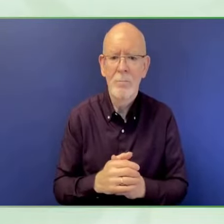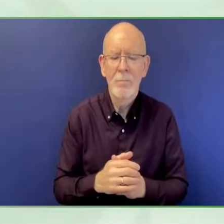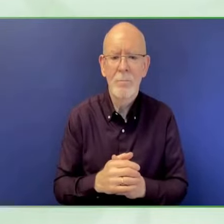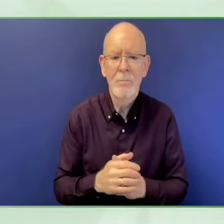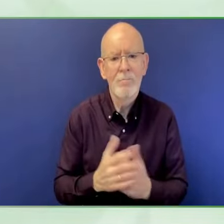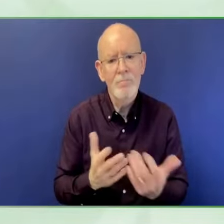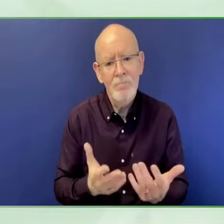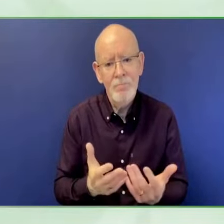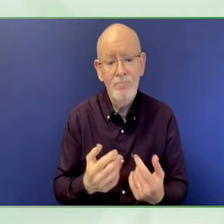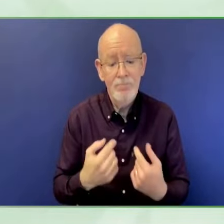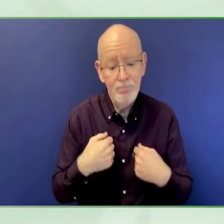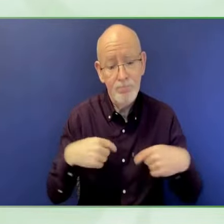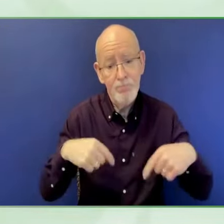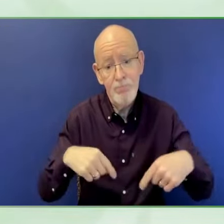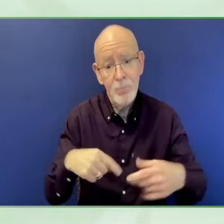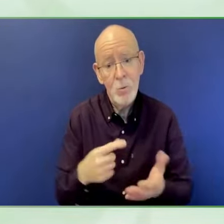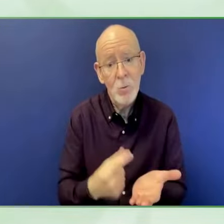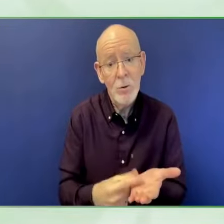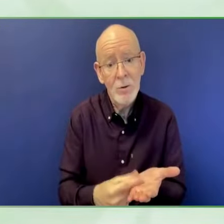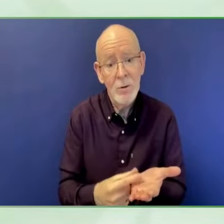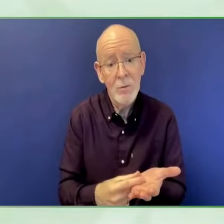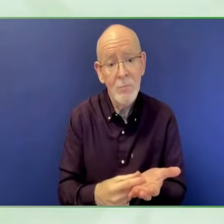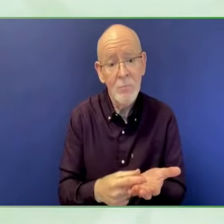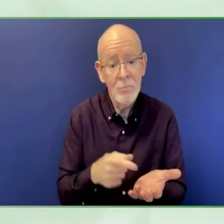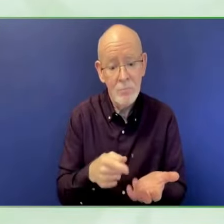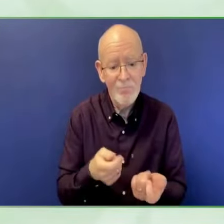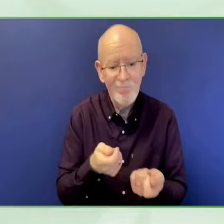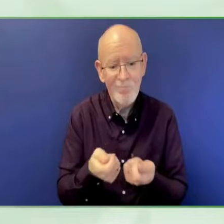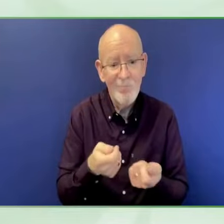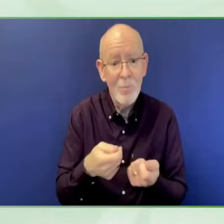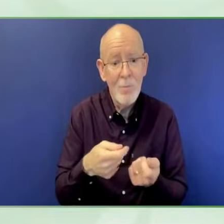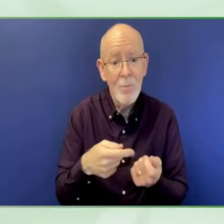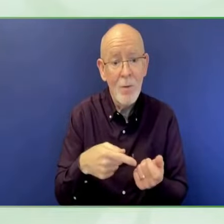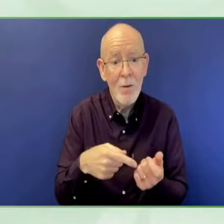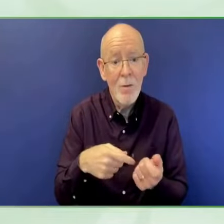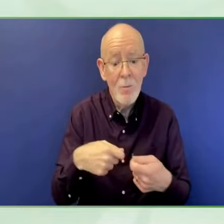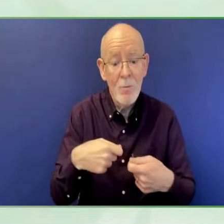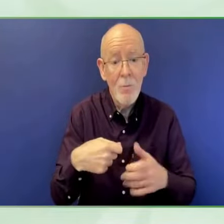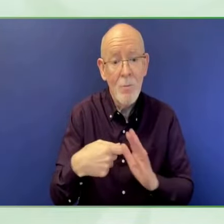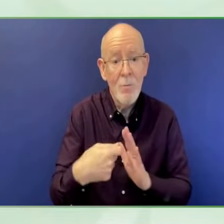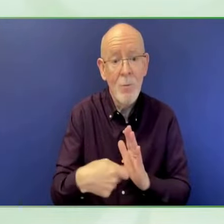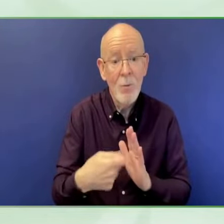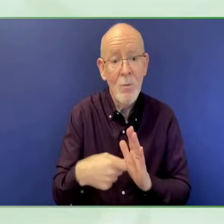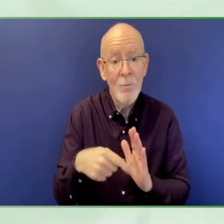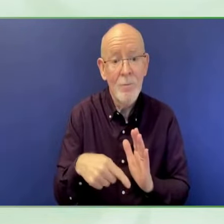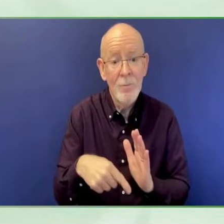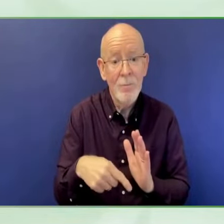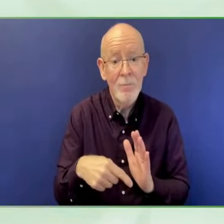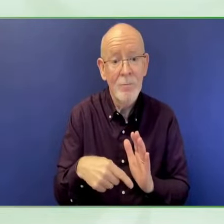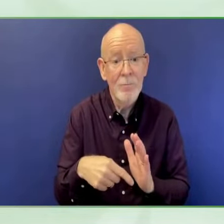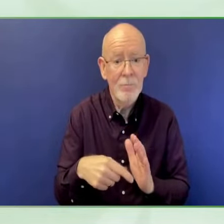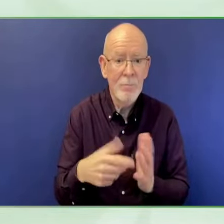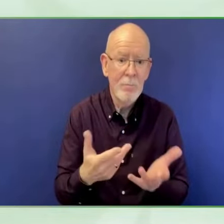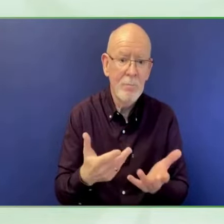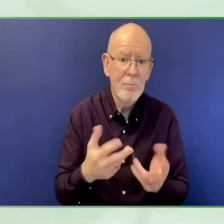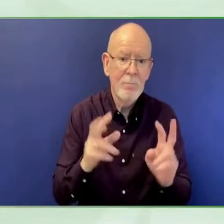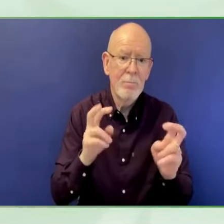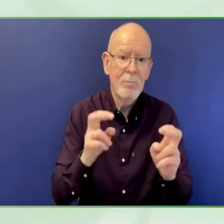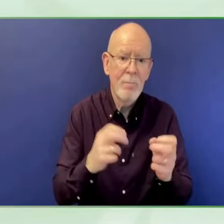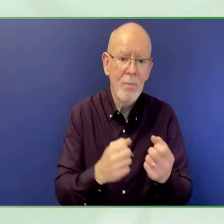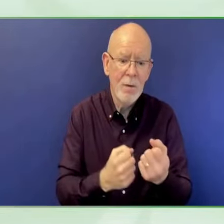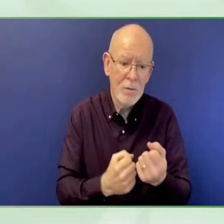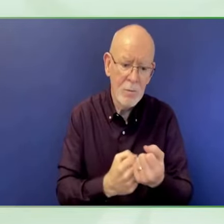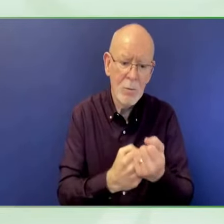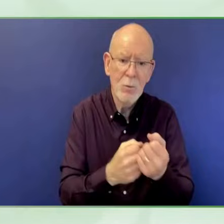It is empowering survivors to be champions of change and to lead the